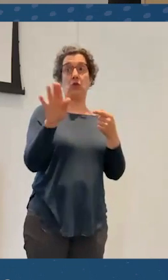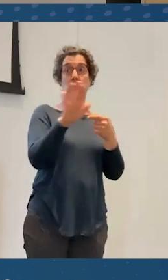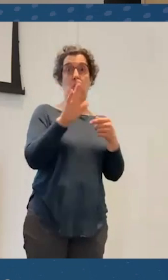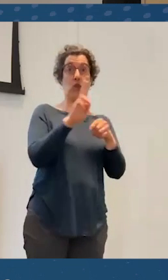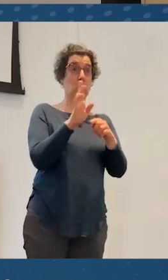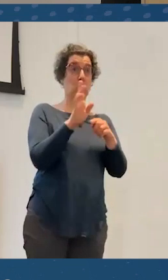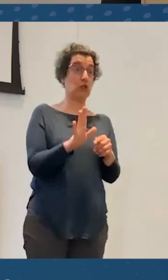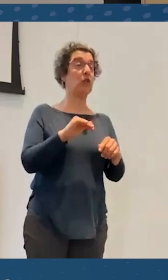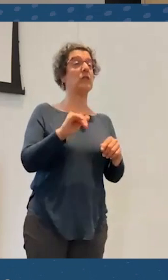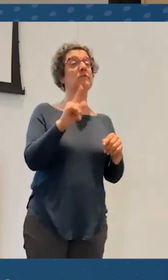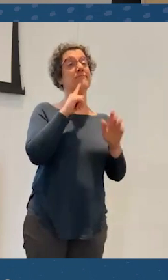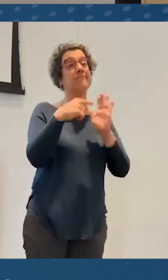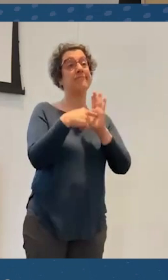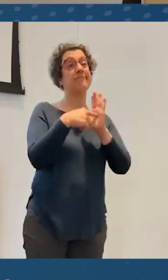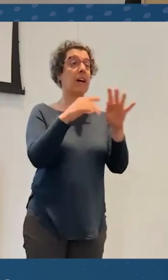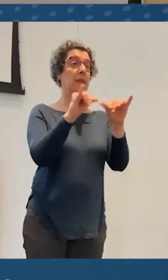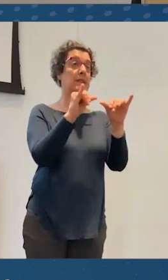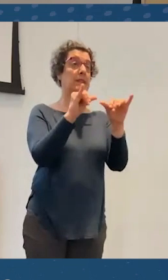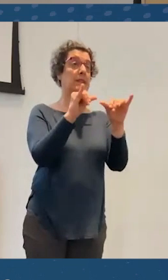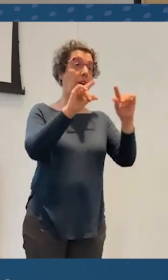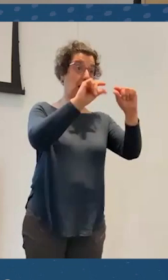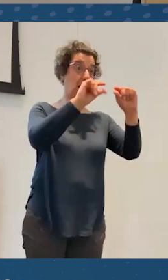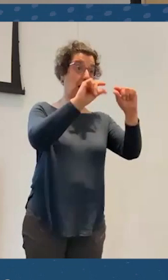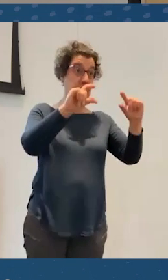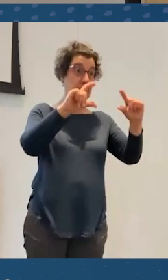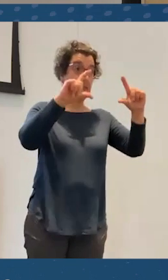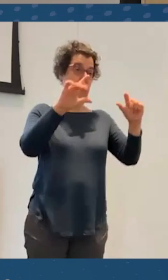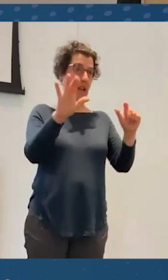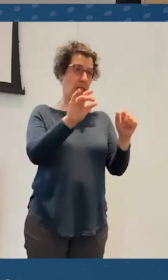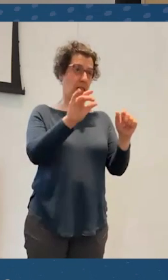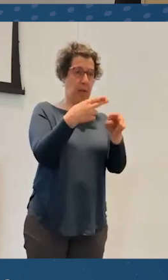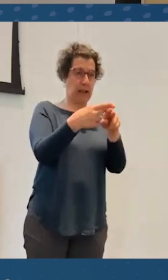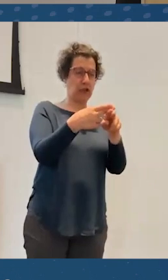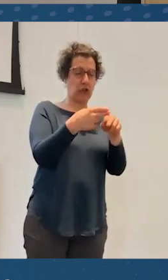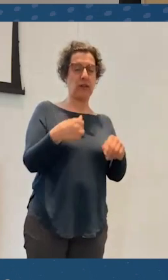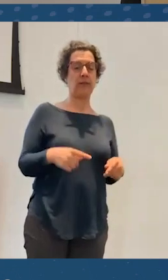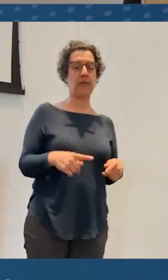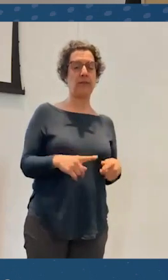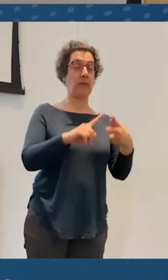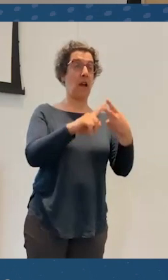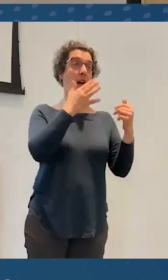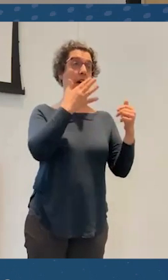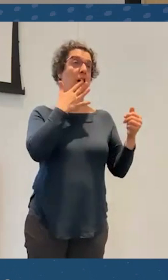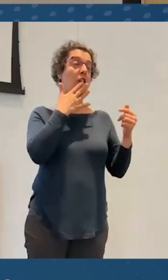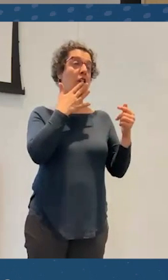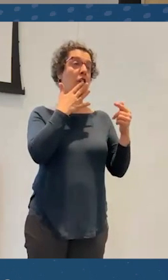such as the size of subtitles like I mentioned earlier, the color and opacity